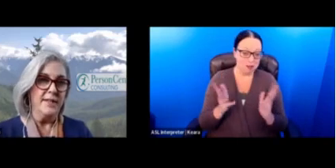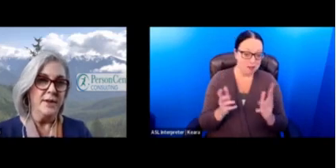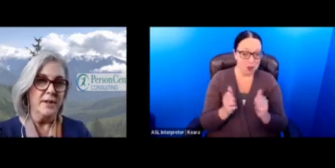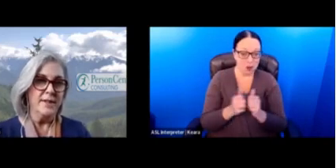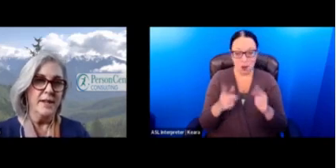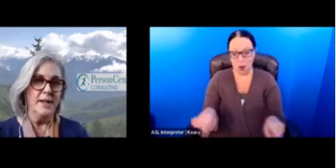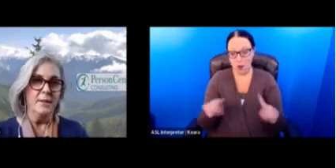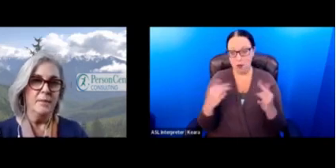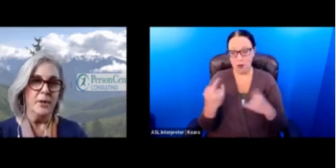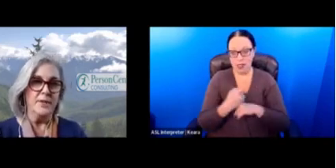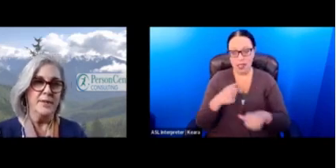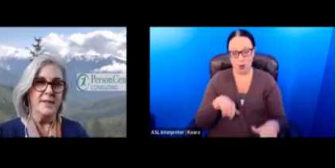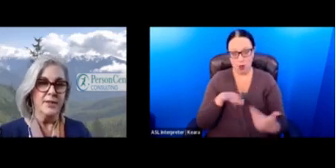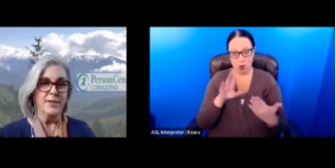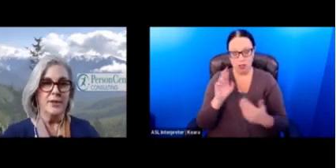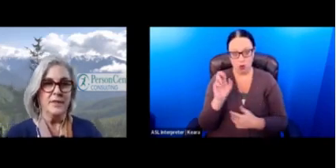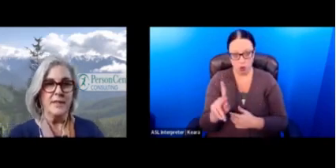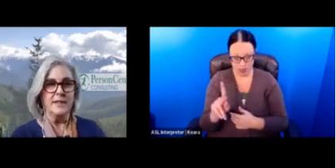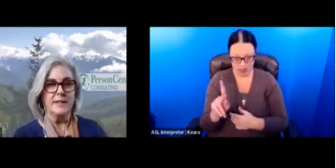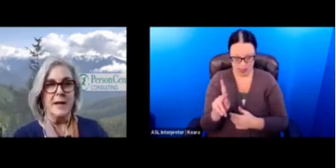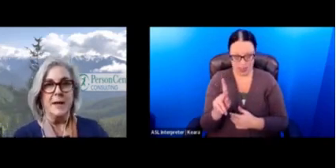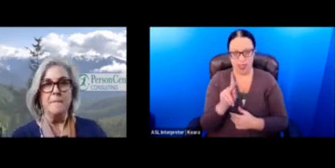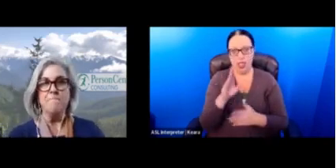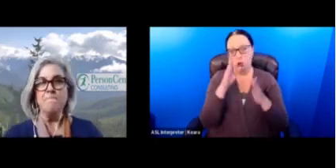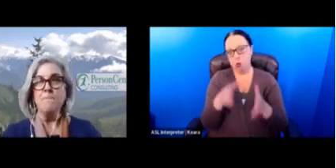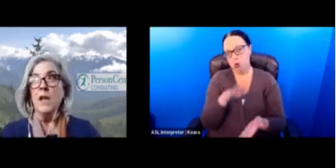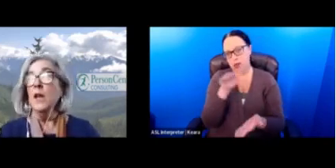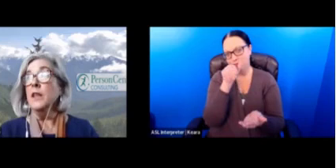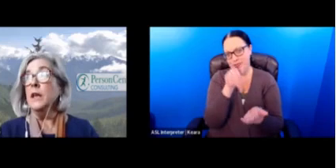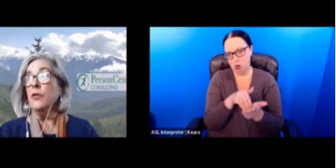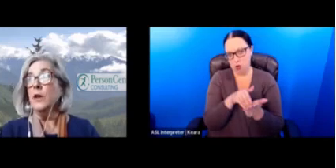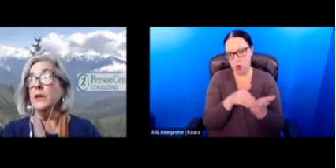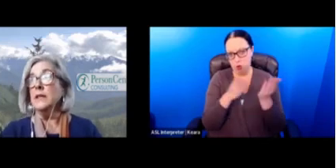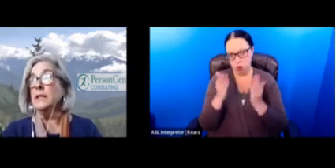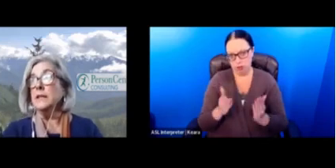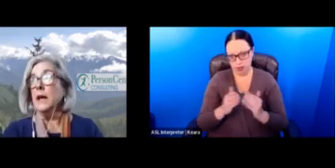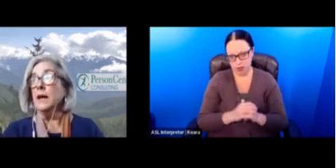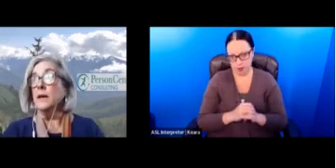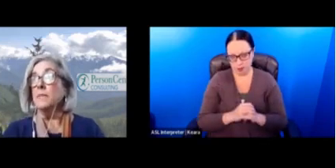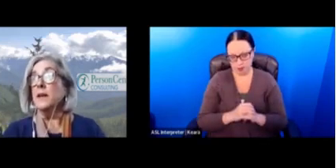is a significant discussion taking place across the country around this and around how do we